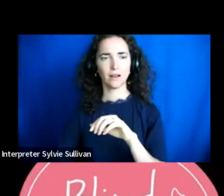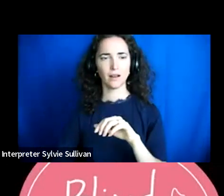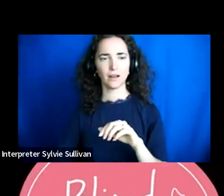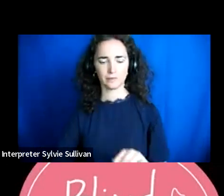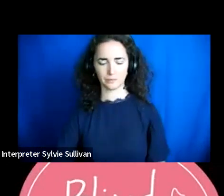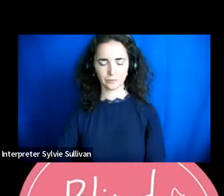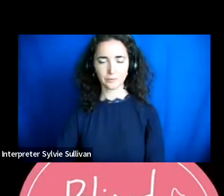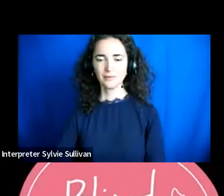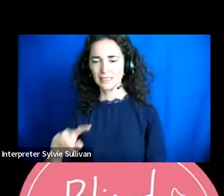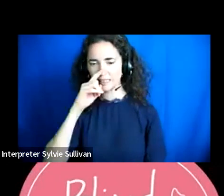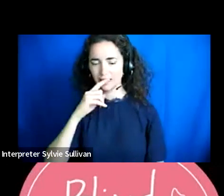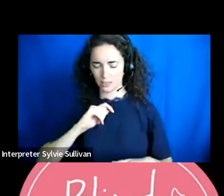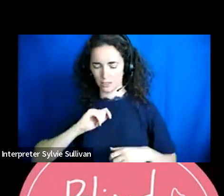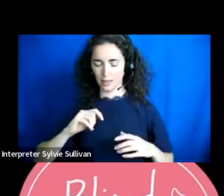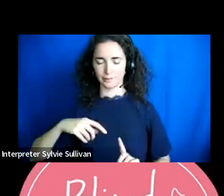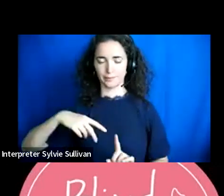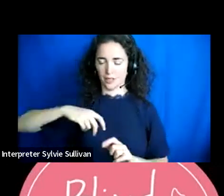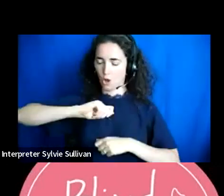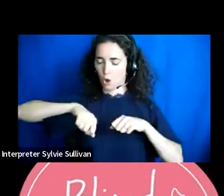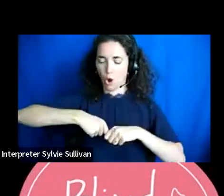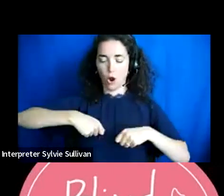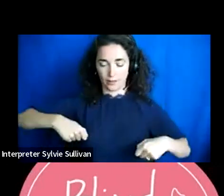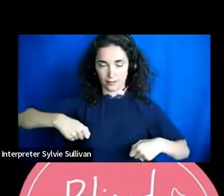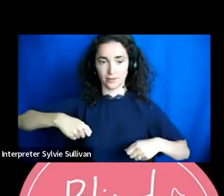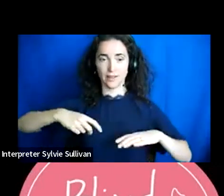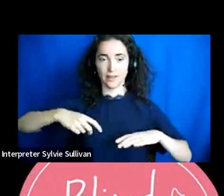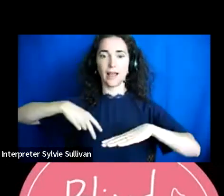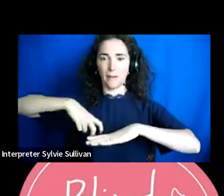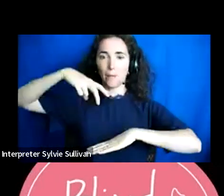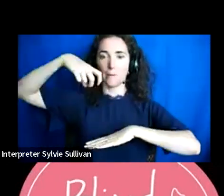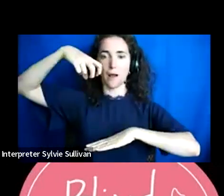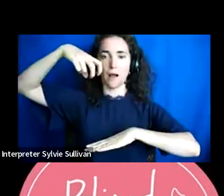But what amazed me was They were no time at all.